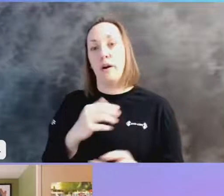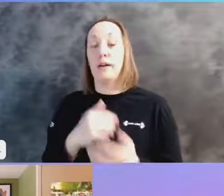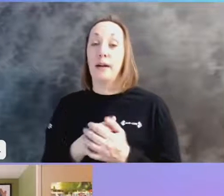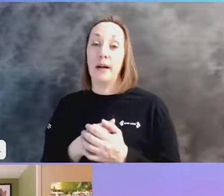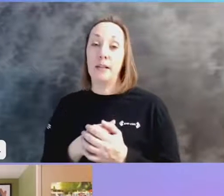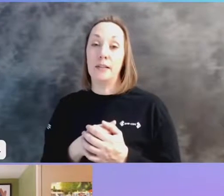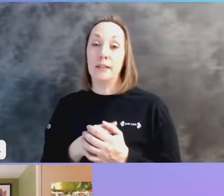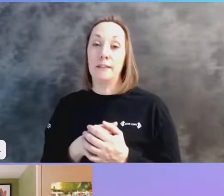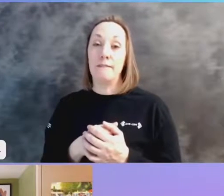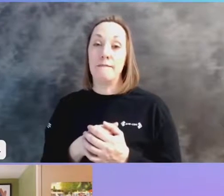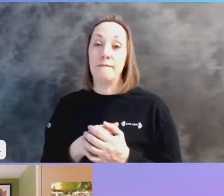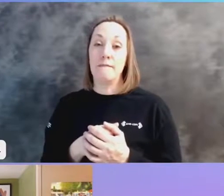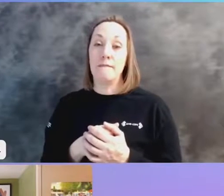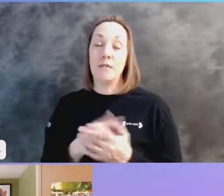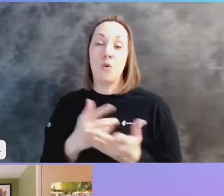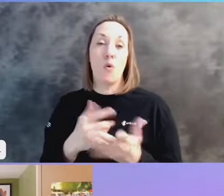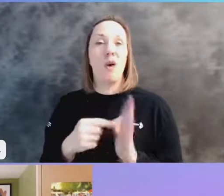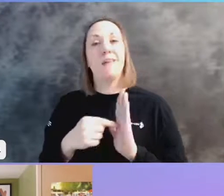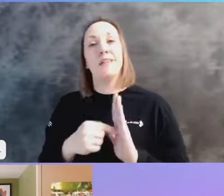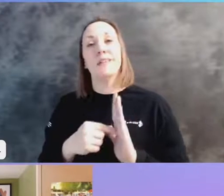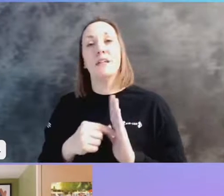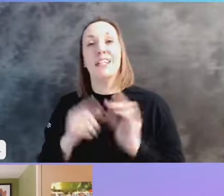then you run into someone ask you're telling something